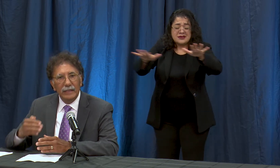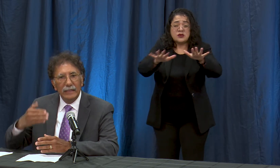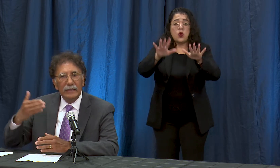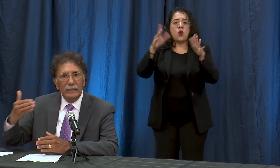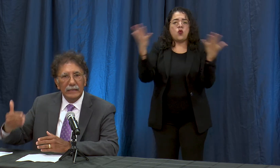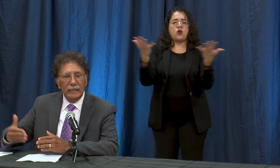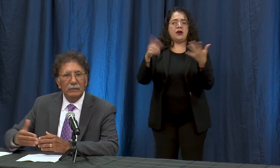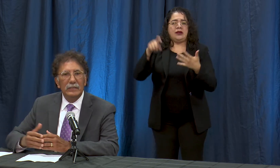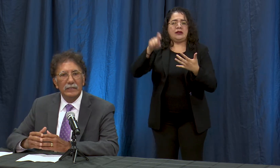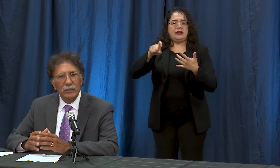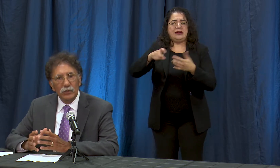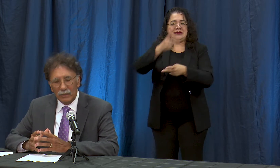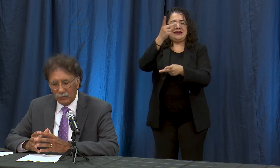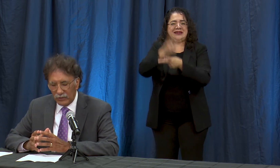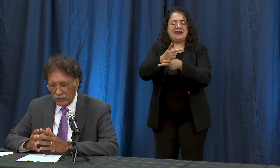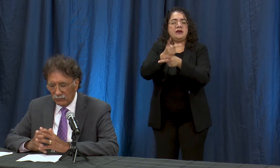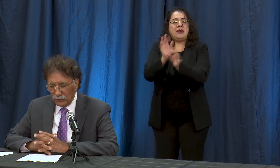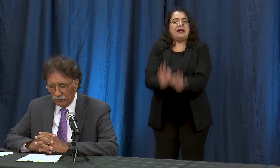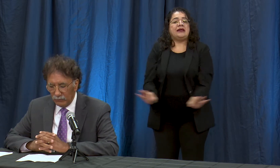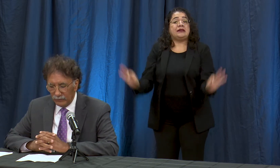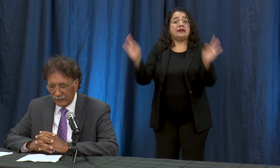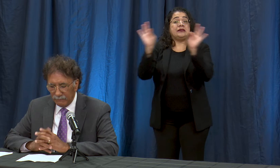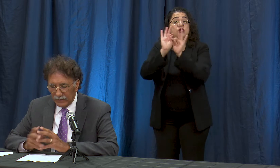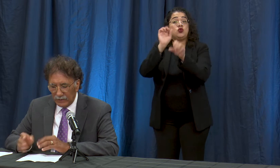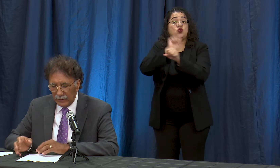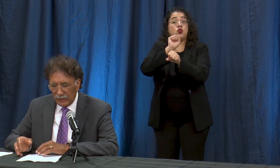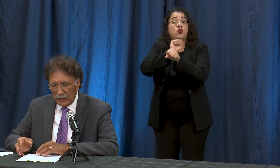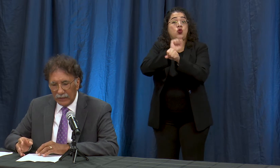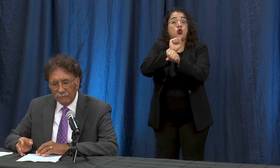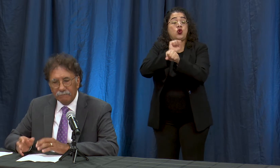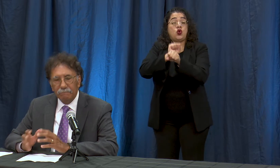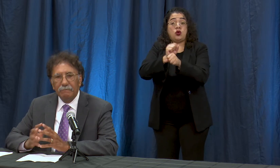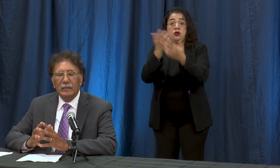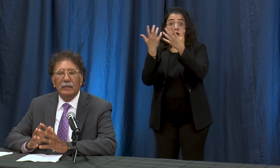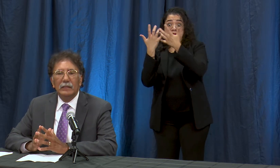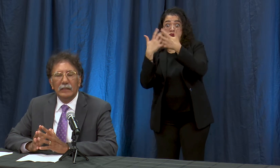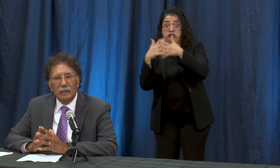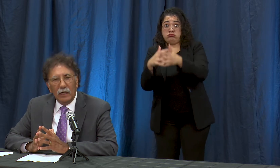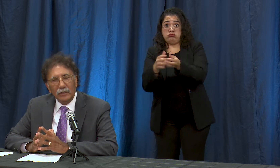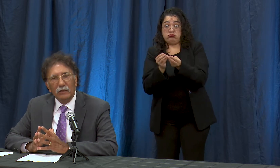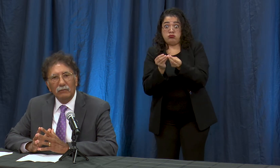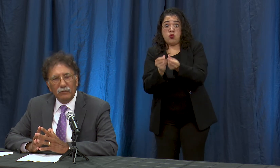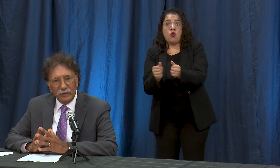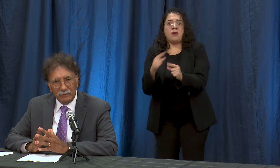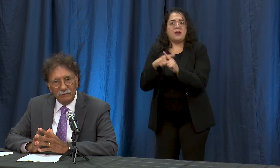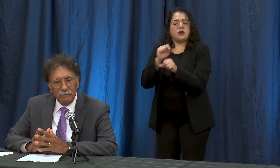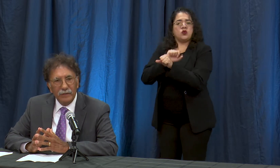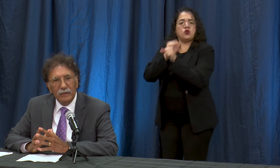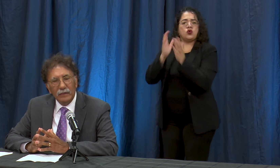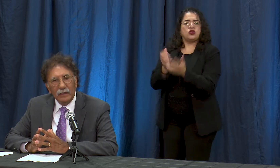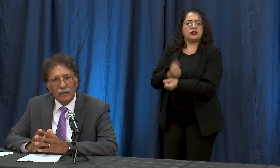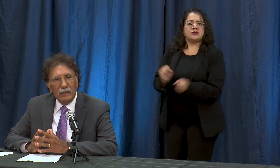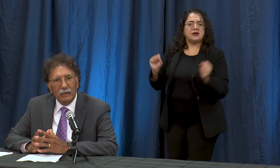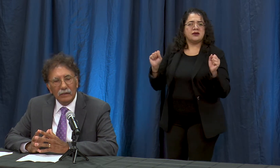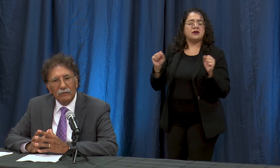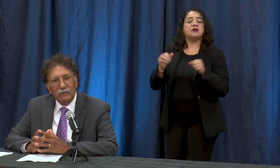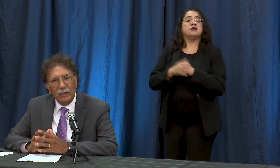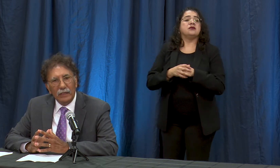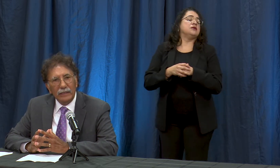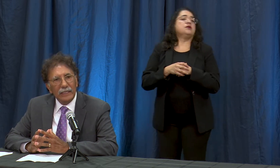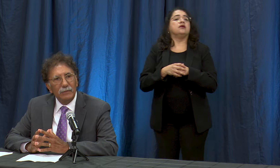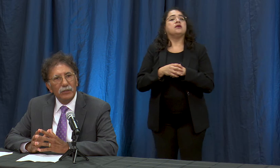again to keep this essential operational moving. On the global front, the experts